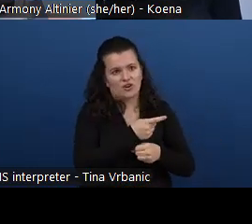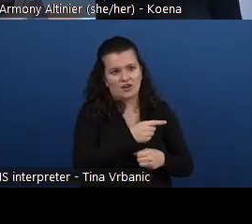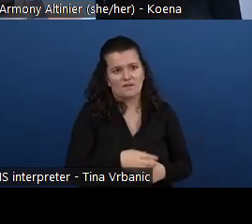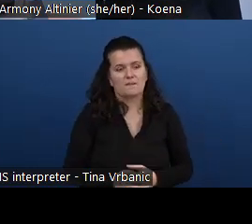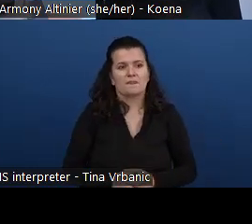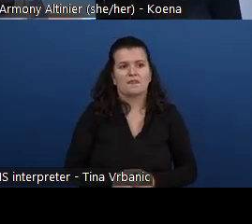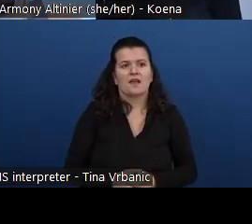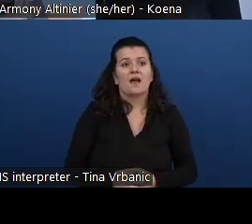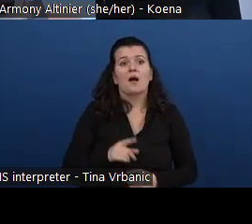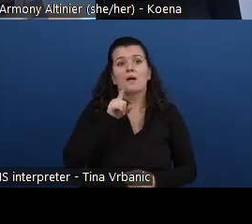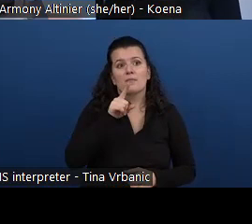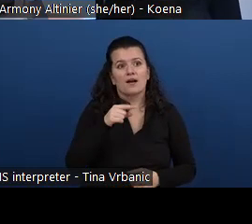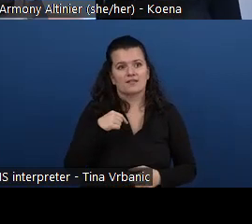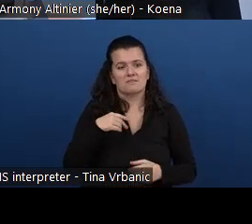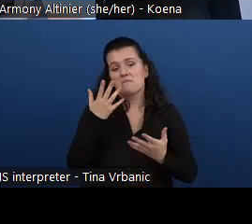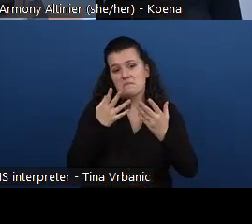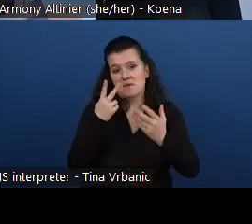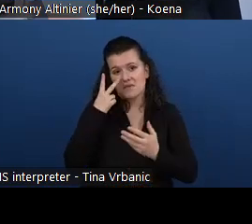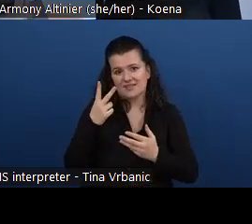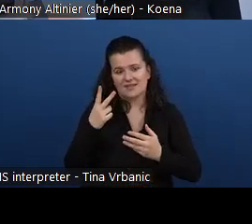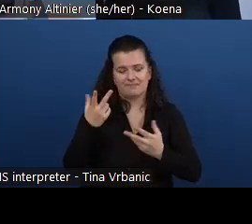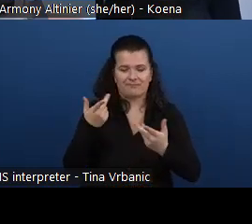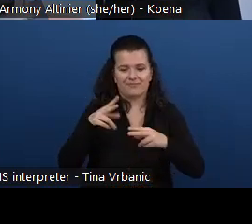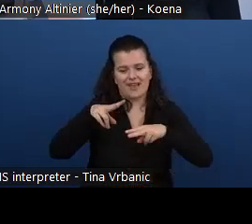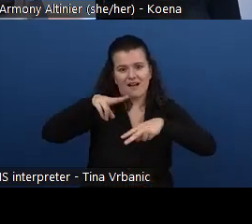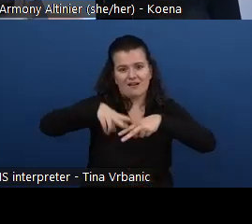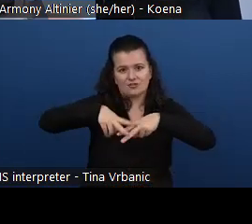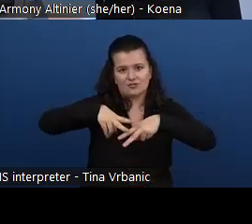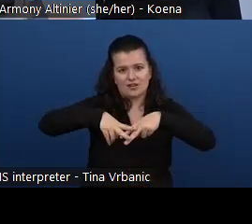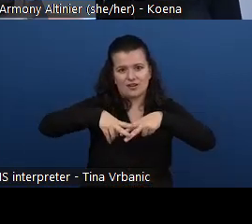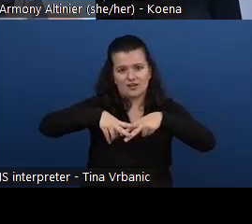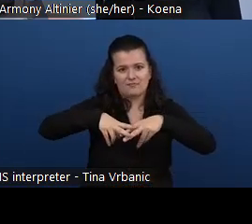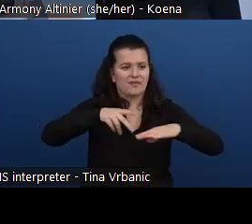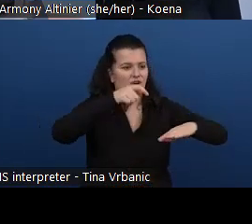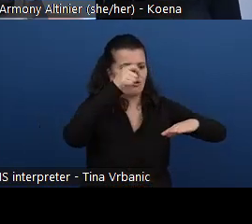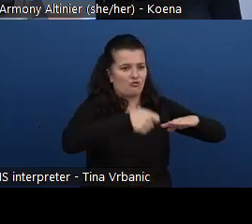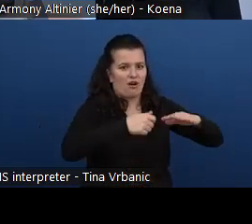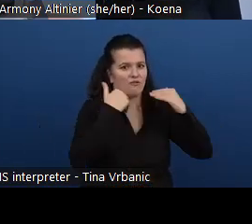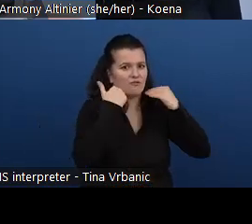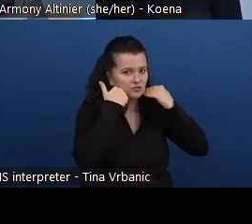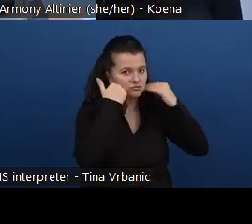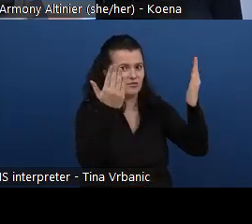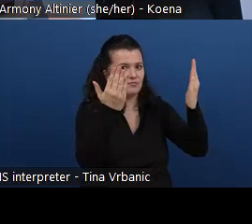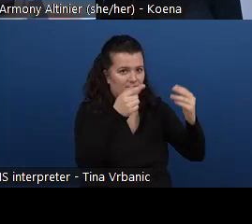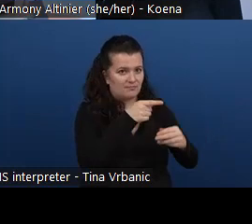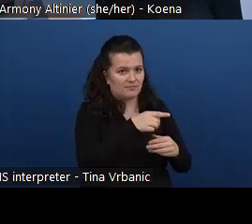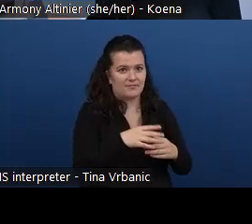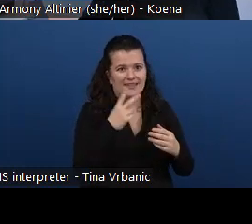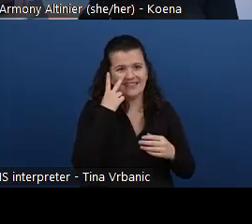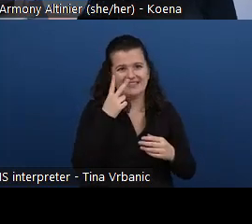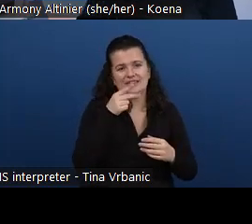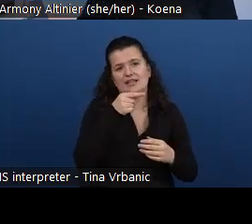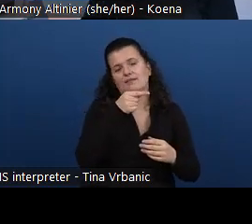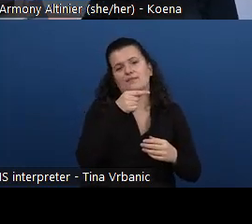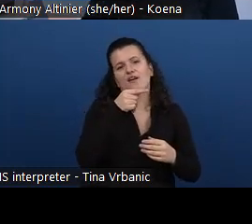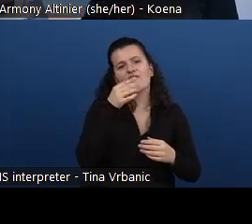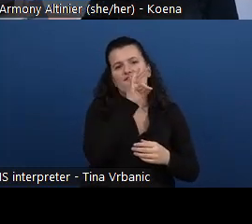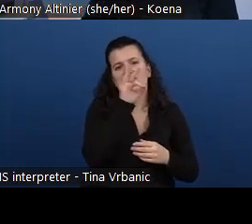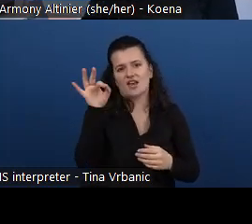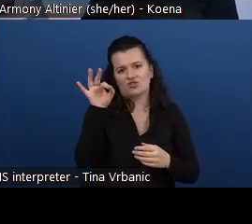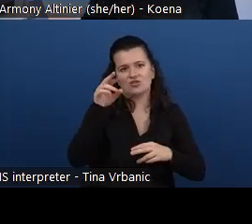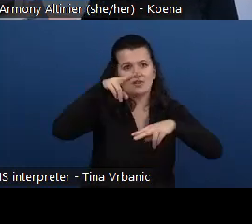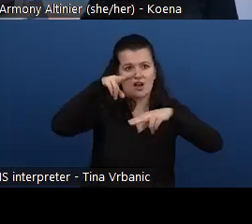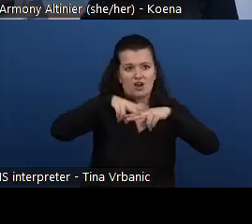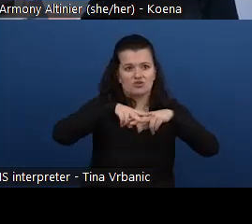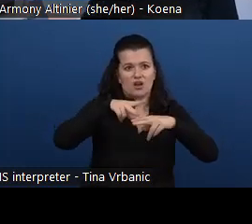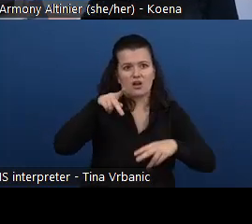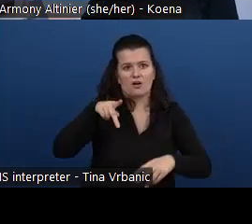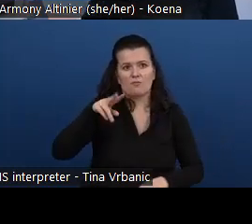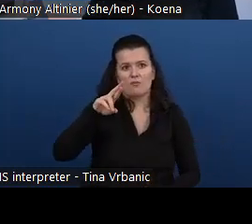We have the hashtag that you can find on Twitter.